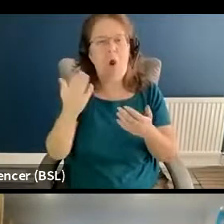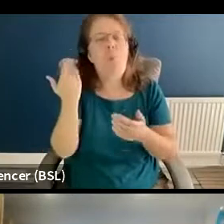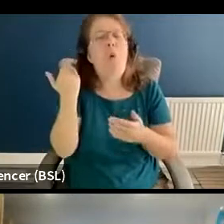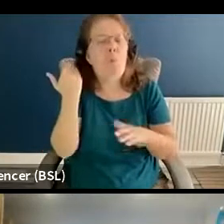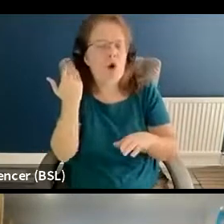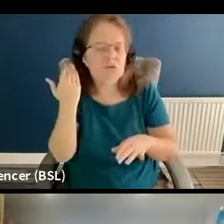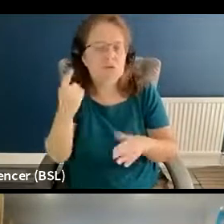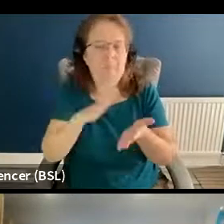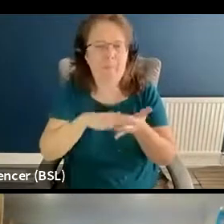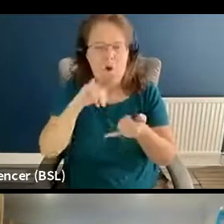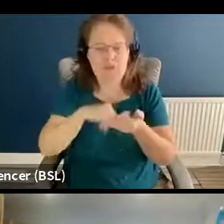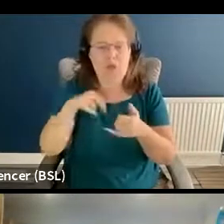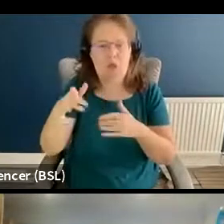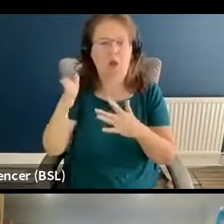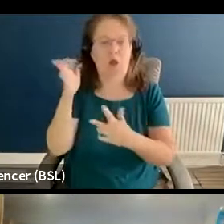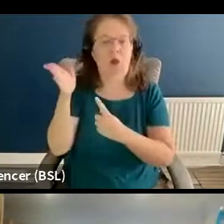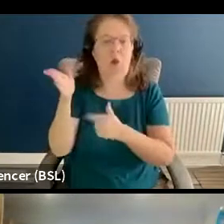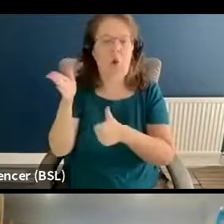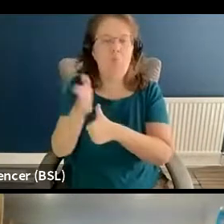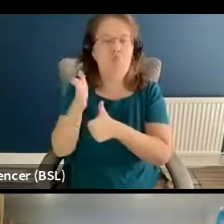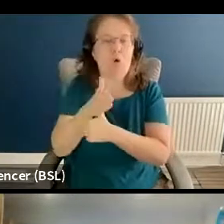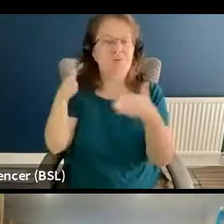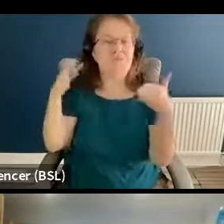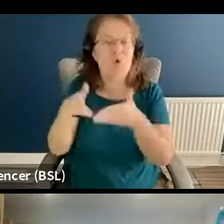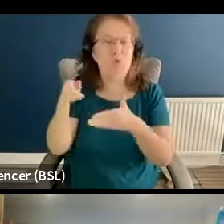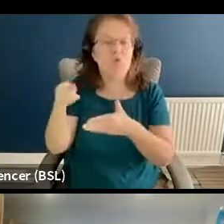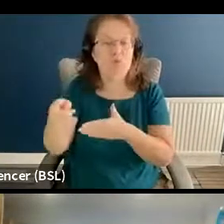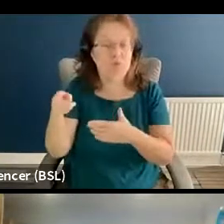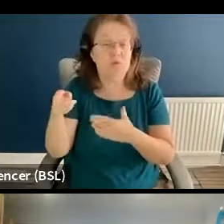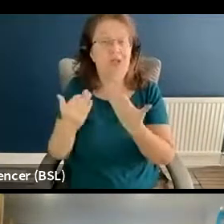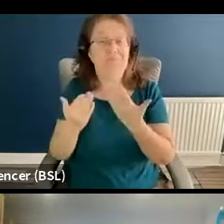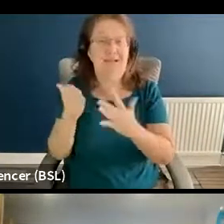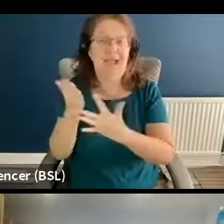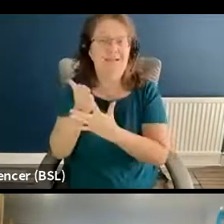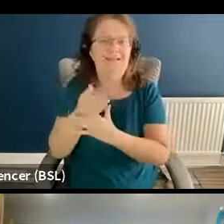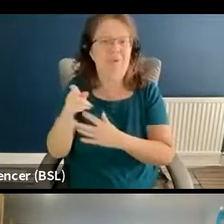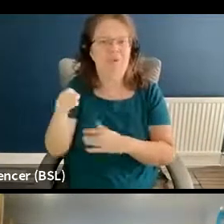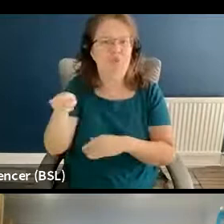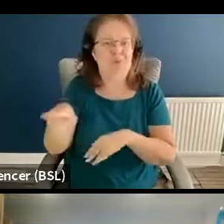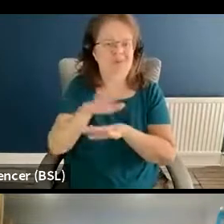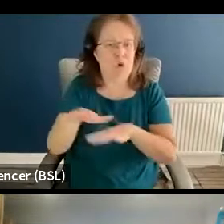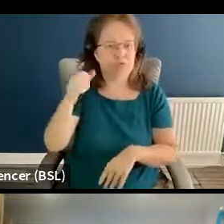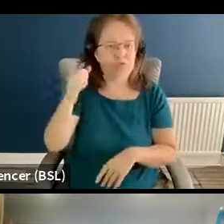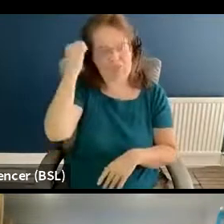where the primary focus was accessibility. So he's not a stranger to it. But when he moved to another